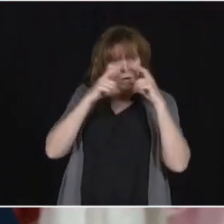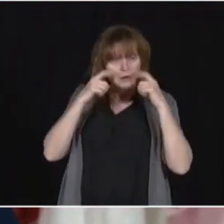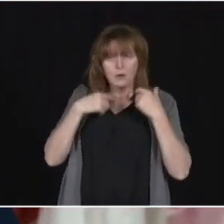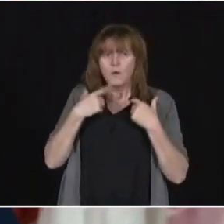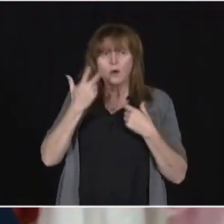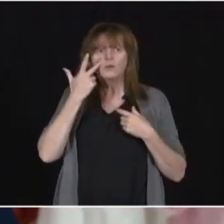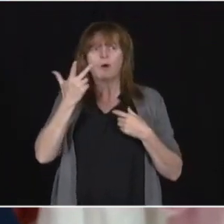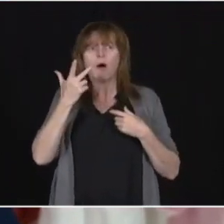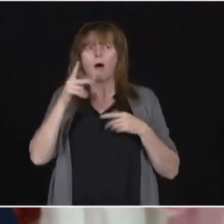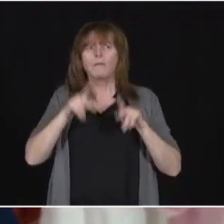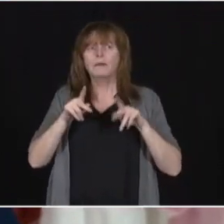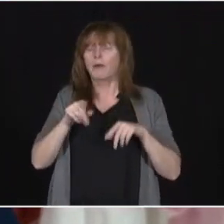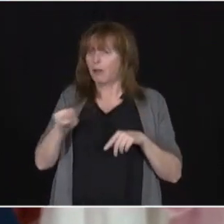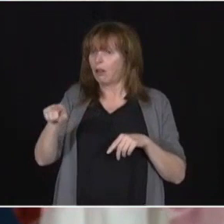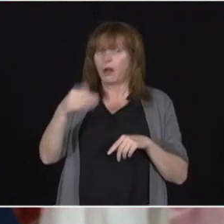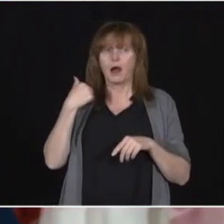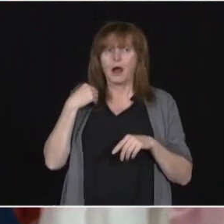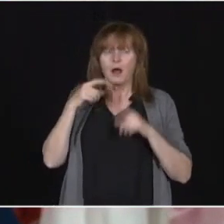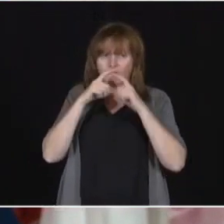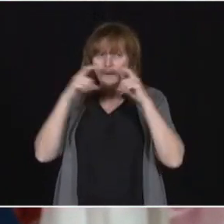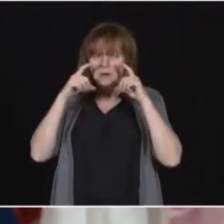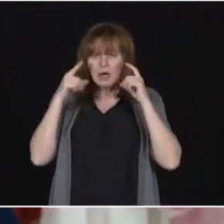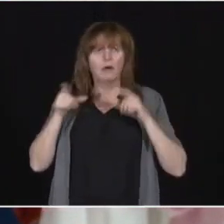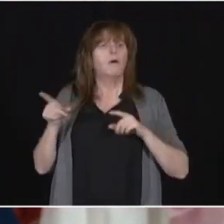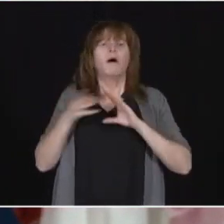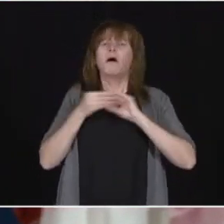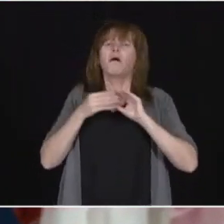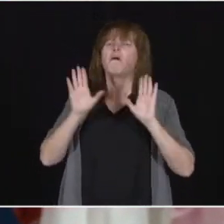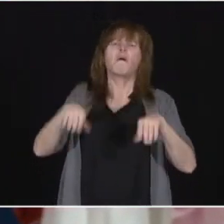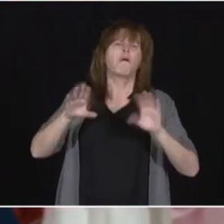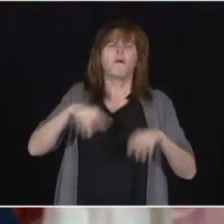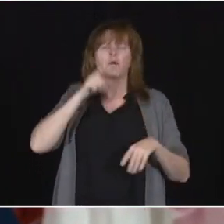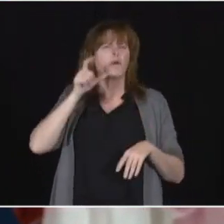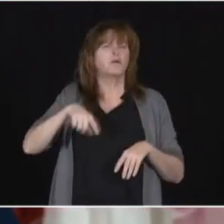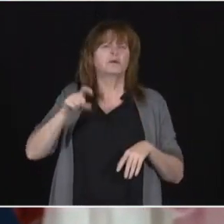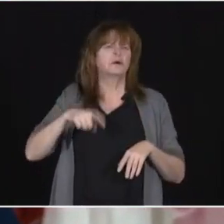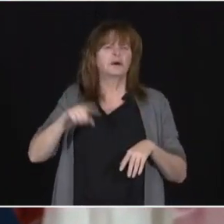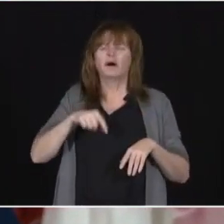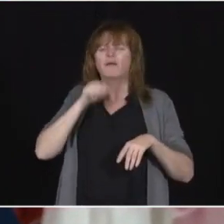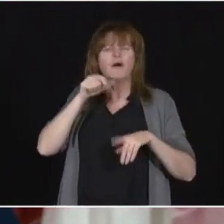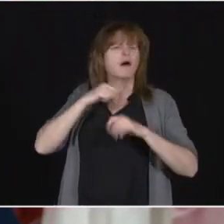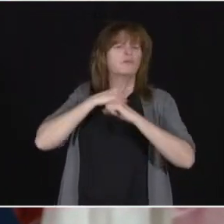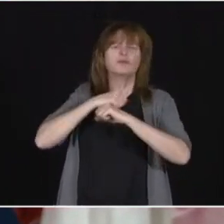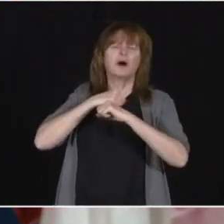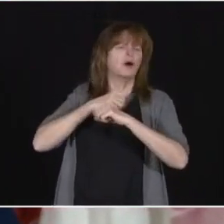The advice back then was no, it is unnecessary. It doesn't really protect you from a much. I am curious,